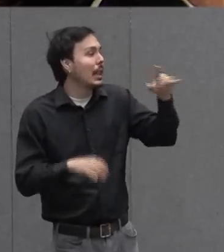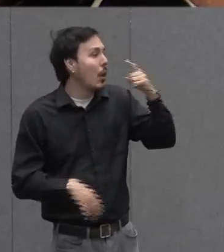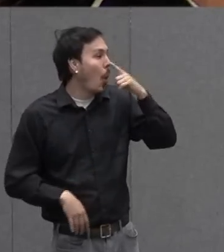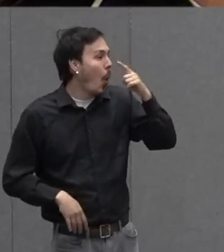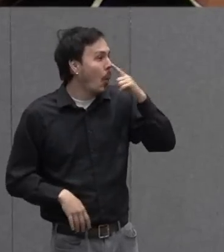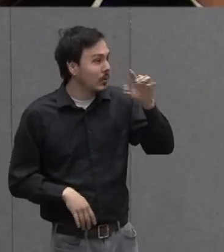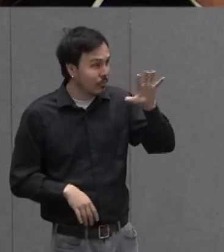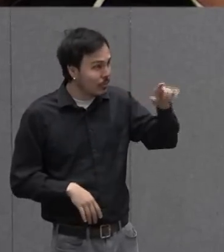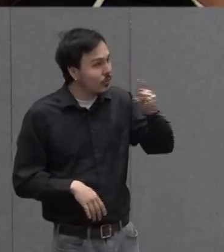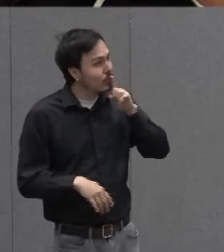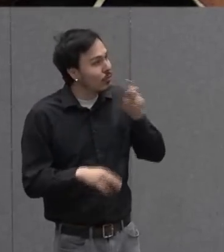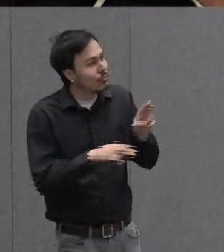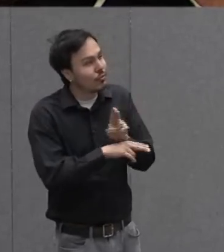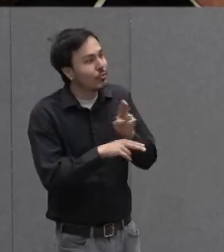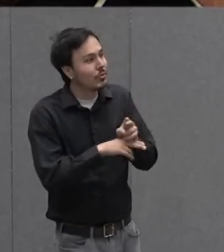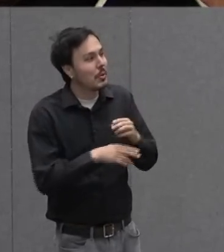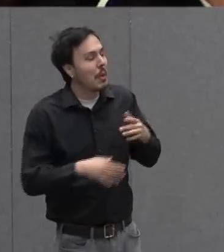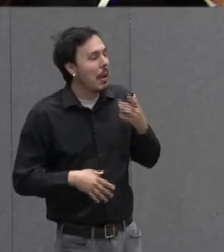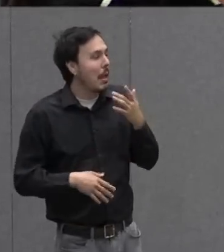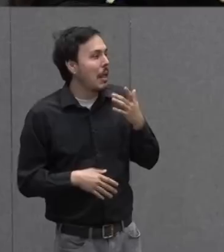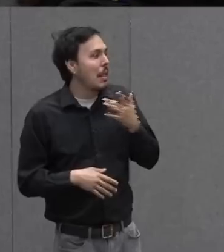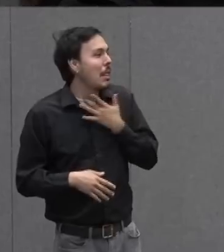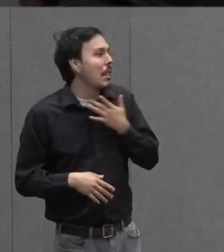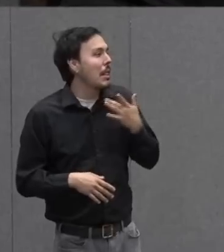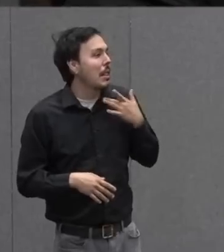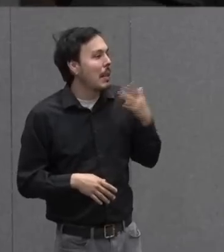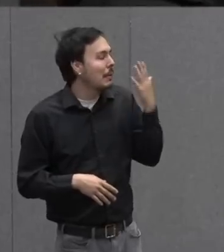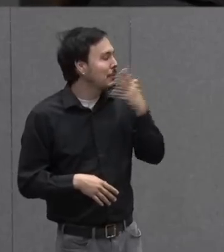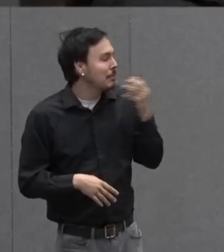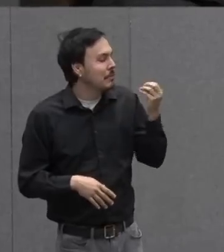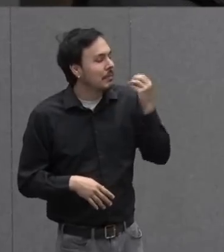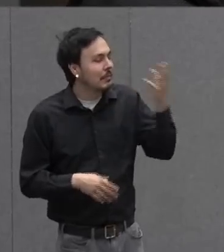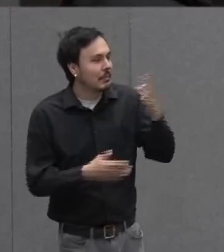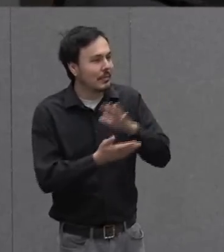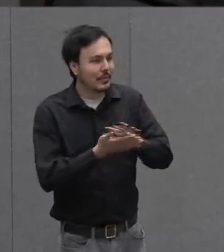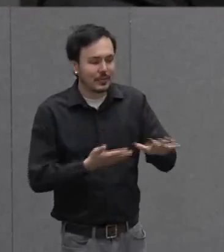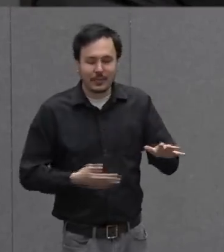Nana squeezed the man's hand and laughed her deep laugh.